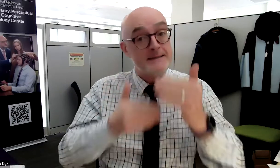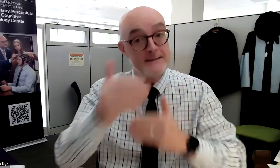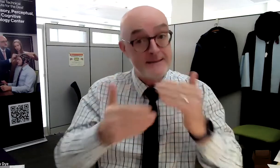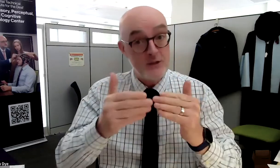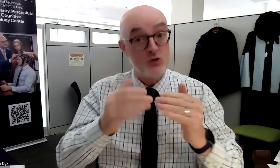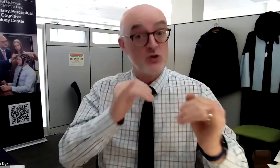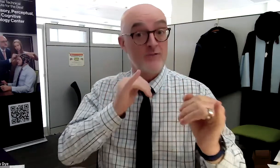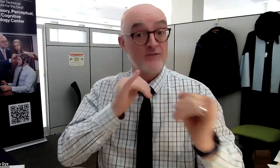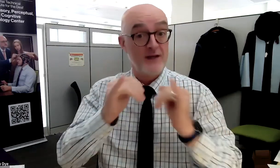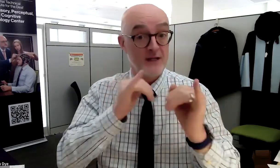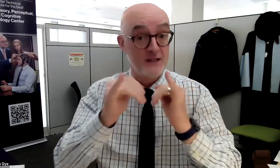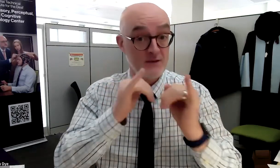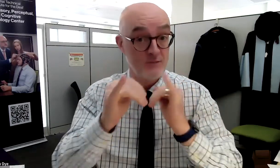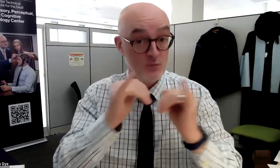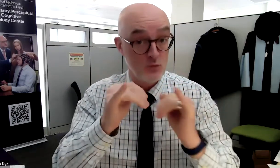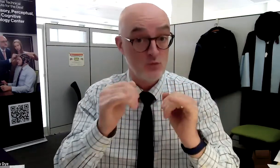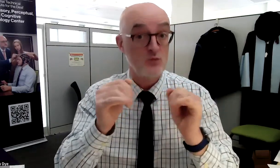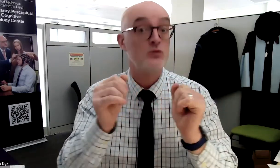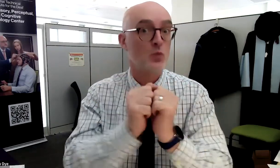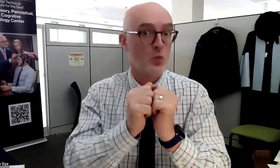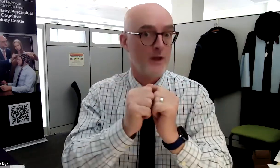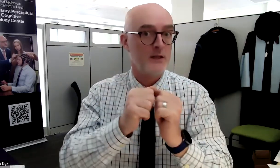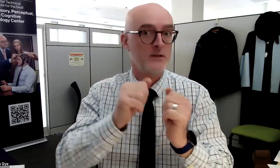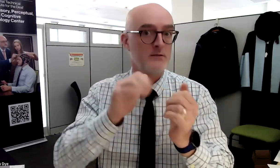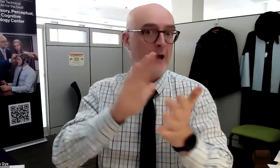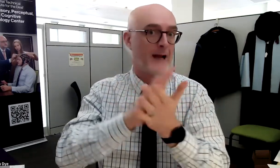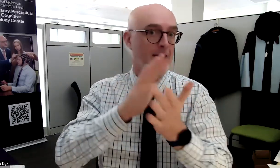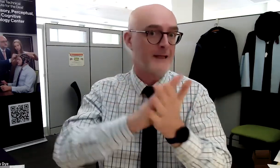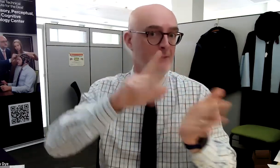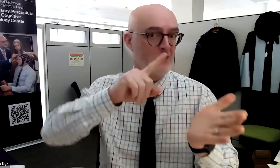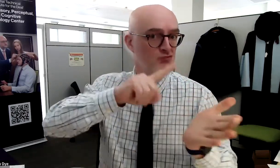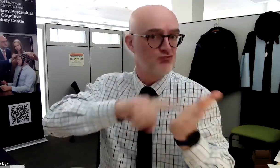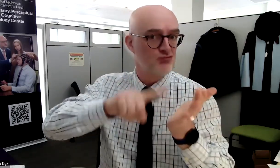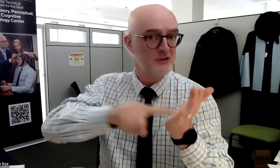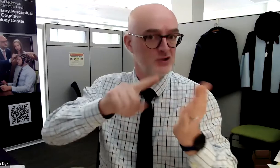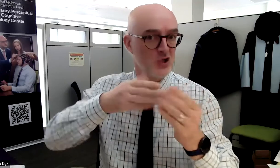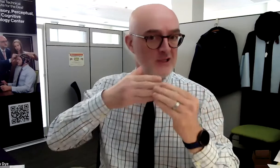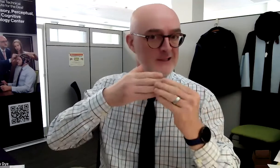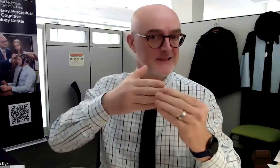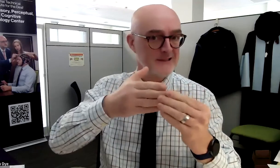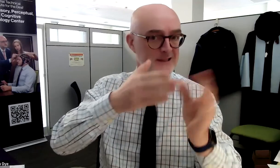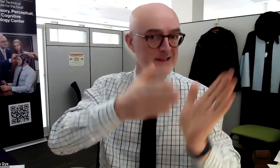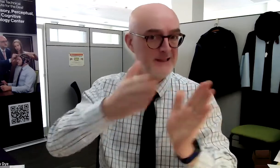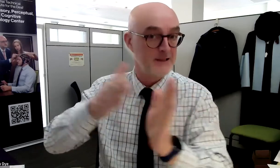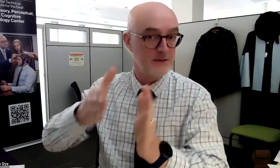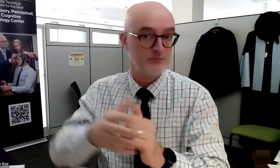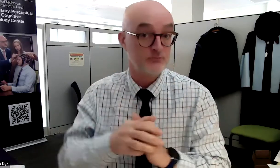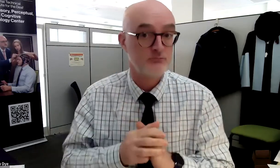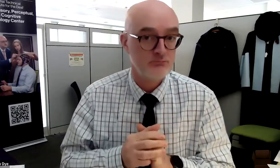Well, it will be an interview series with academic research leaders in the field.